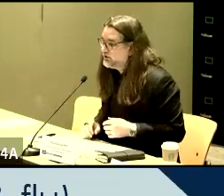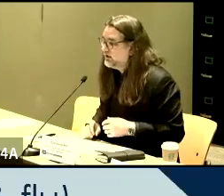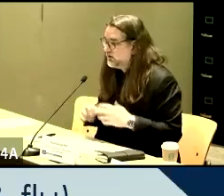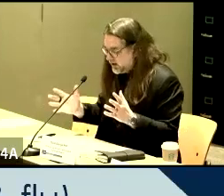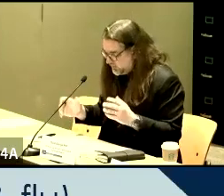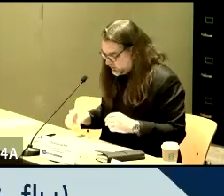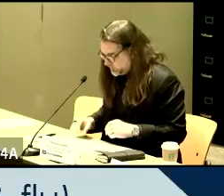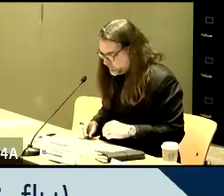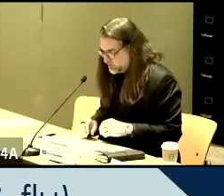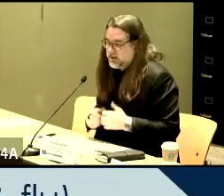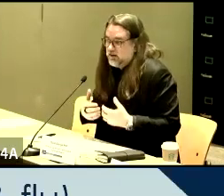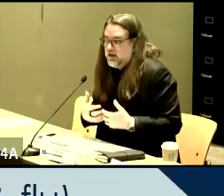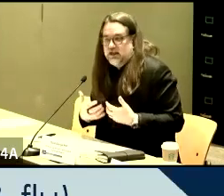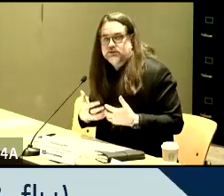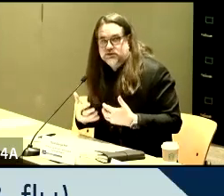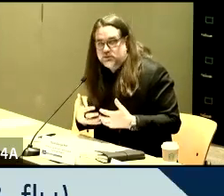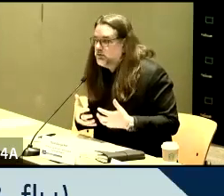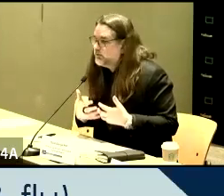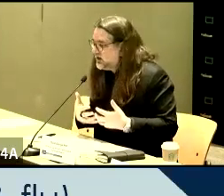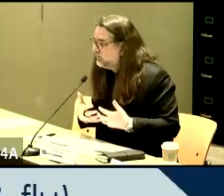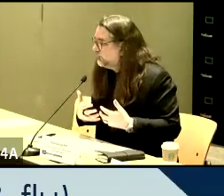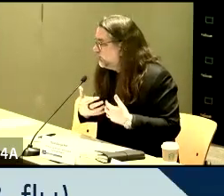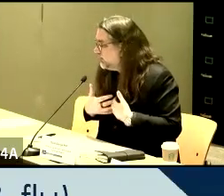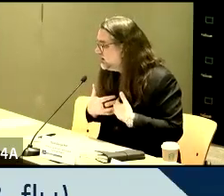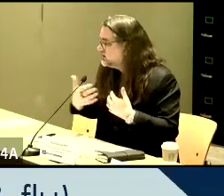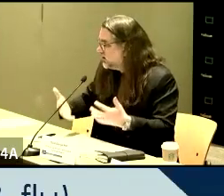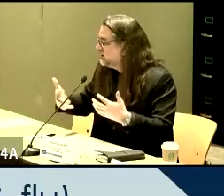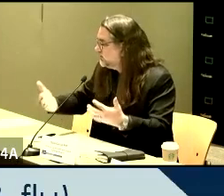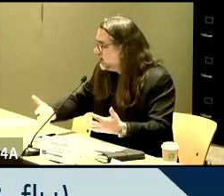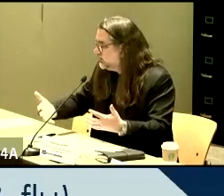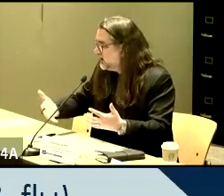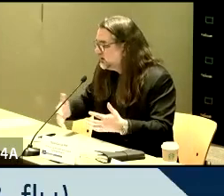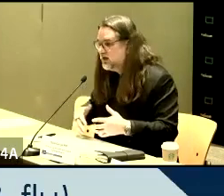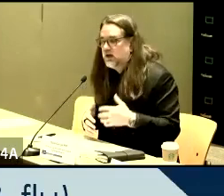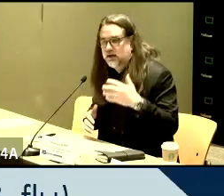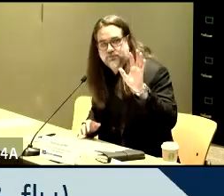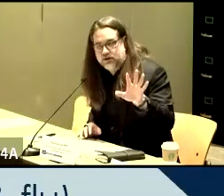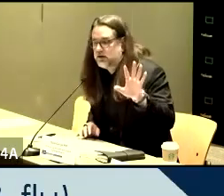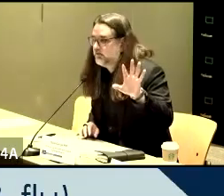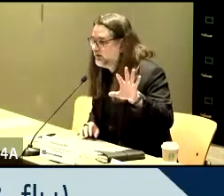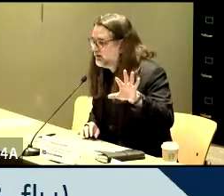to change and how they would go forward. So that it was a tool that was helpful for me in talking to my family, I am very confident